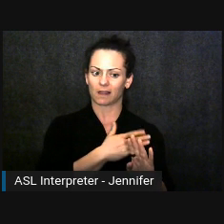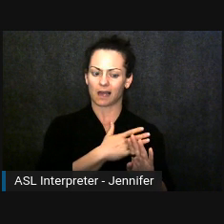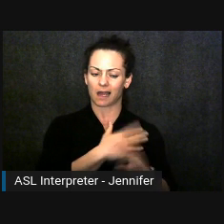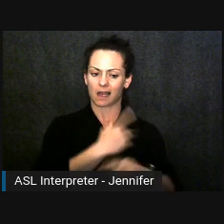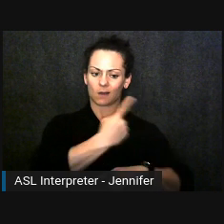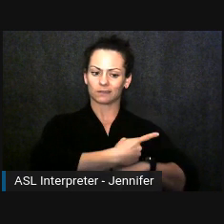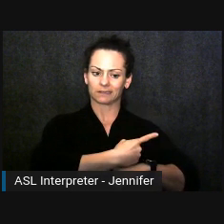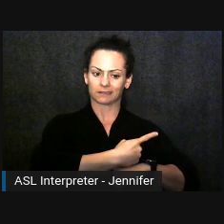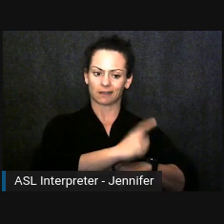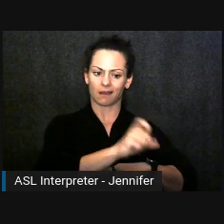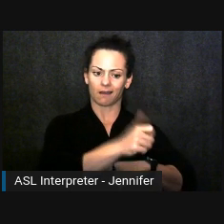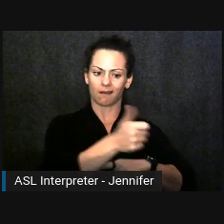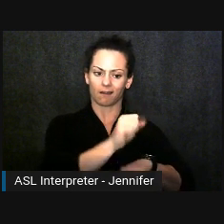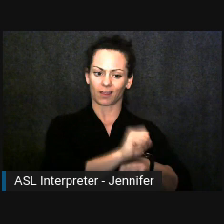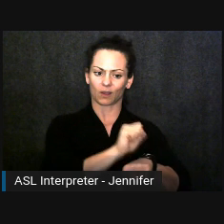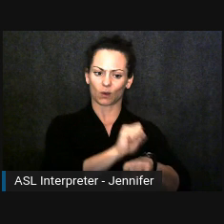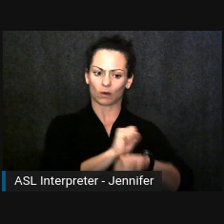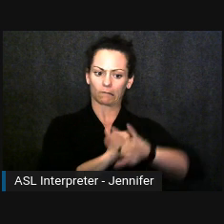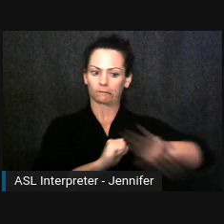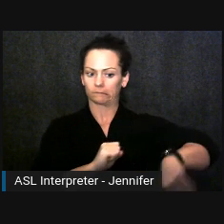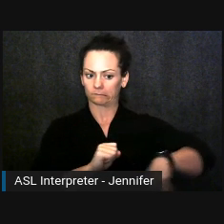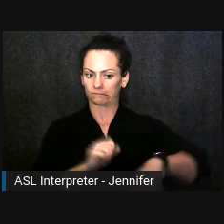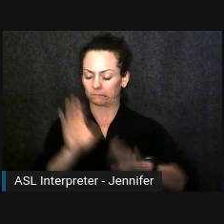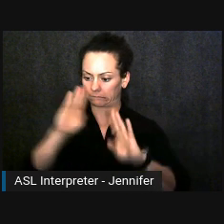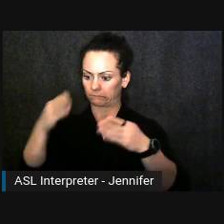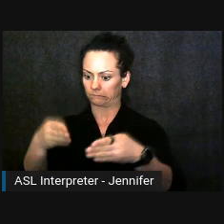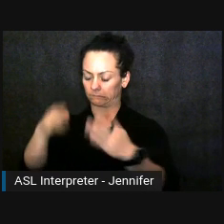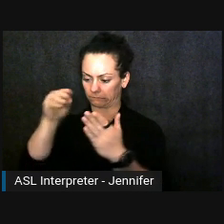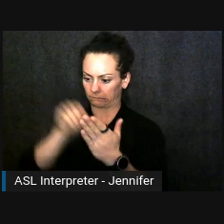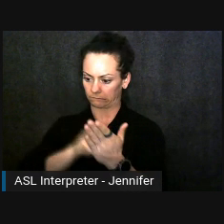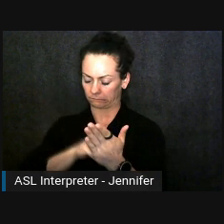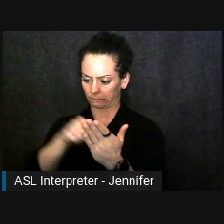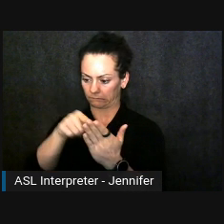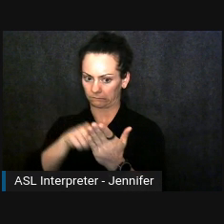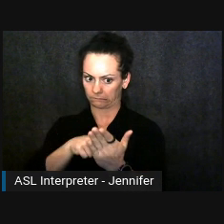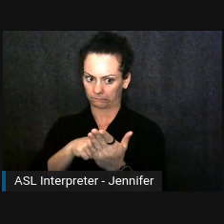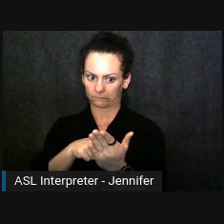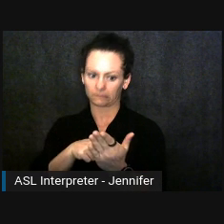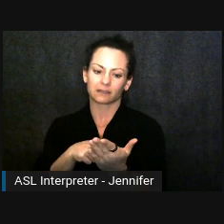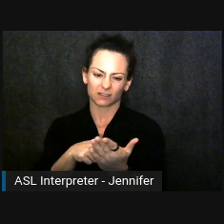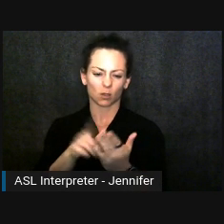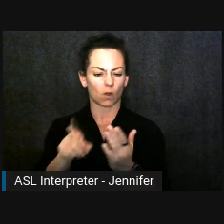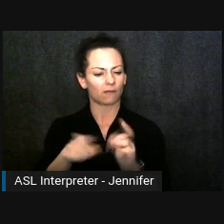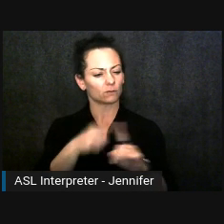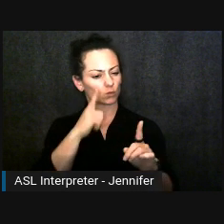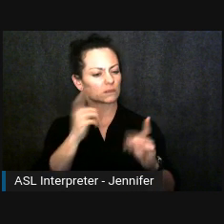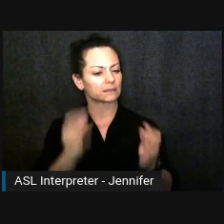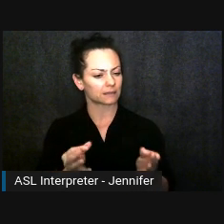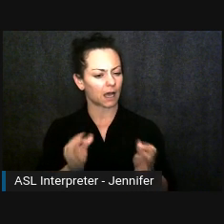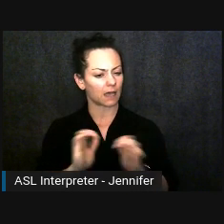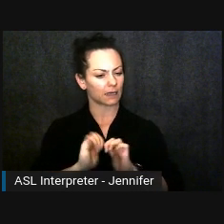These are all questions that you have to ask yourself and things you have to decide to help maintain this framework.